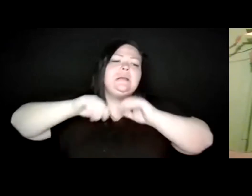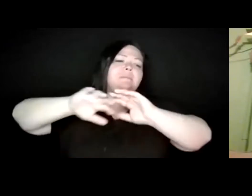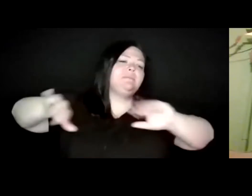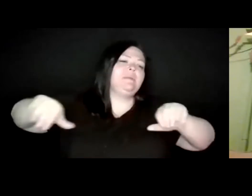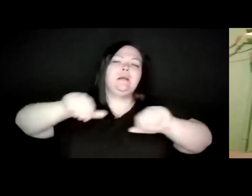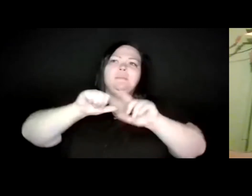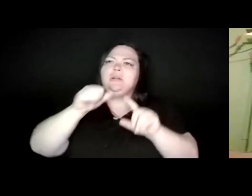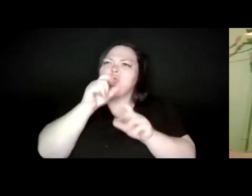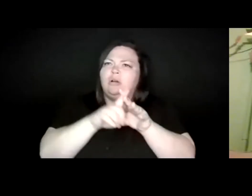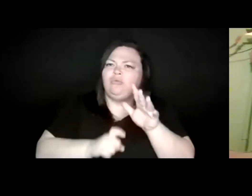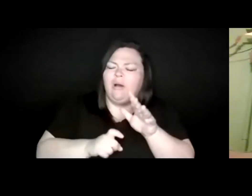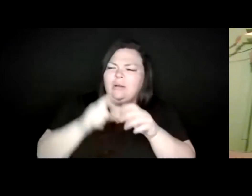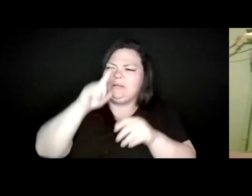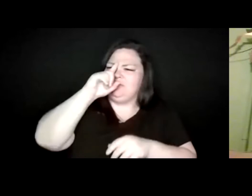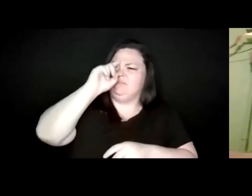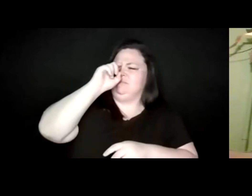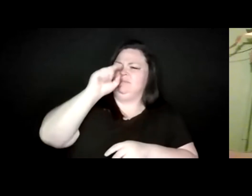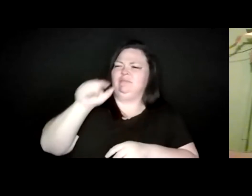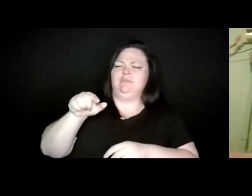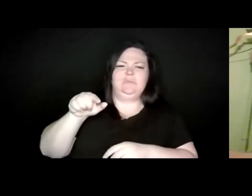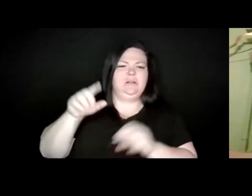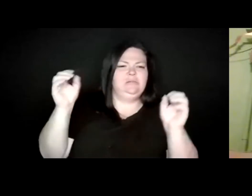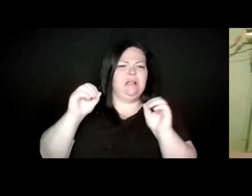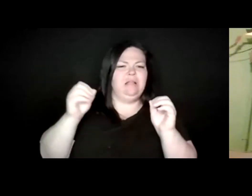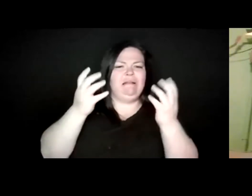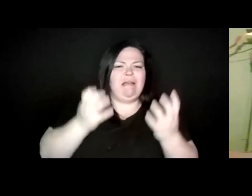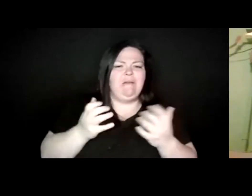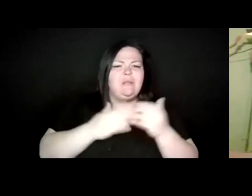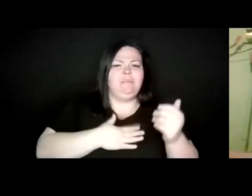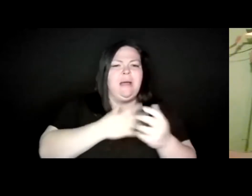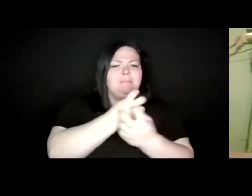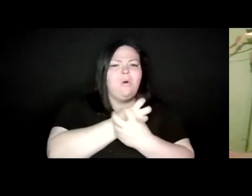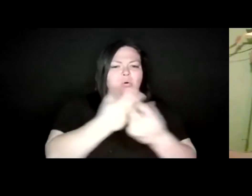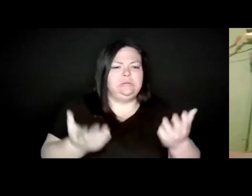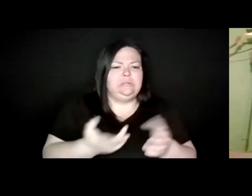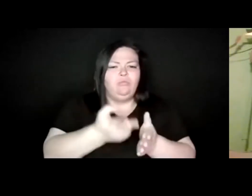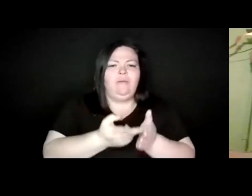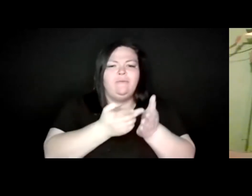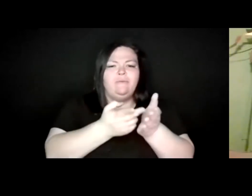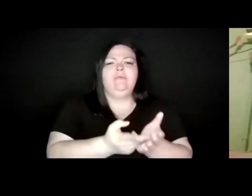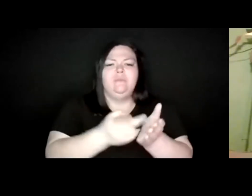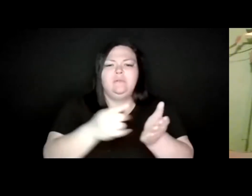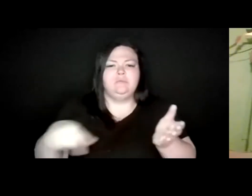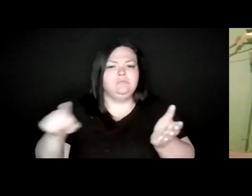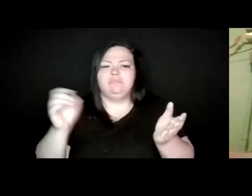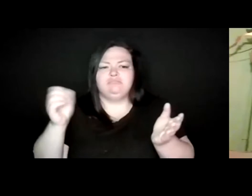drowning. Nothing was ever heavier than my bones on this raft. Never anyone, never. Just